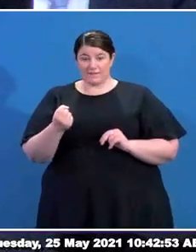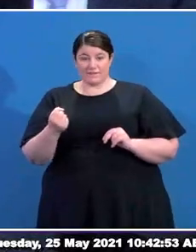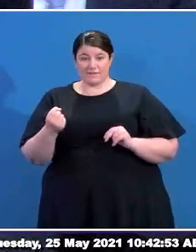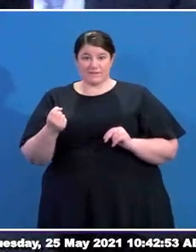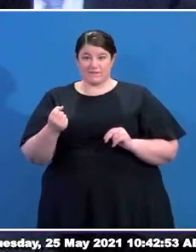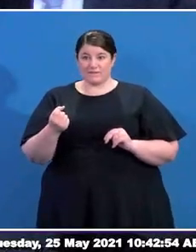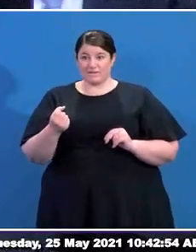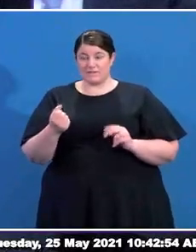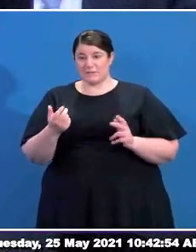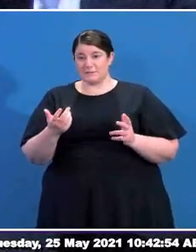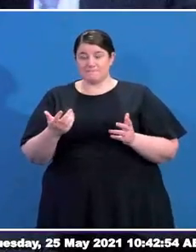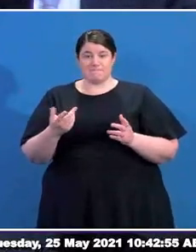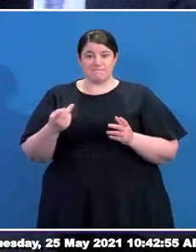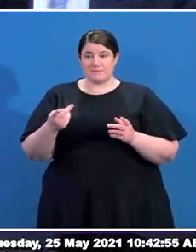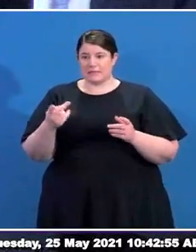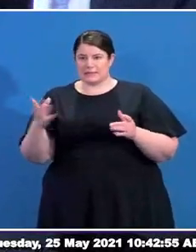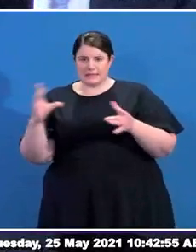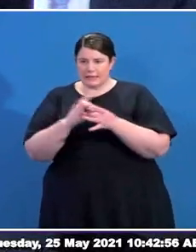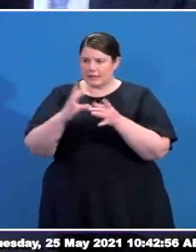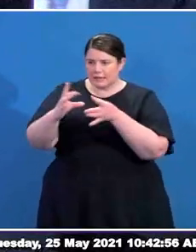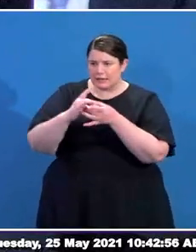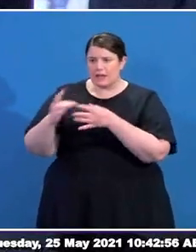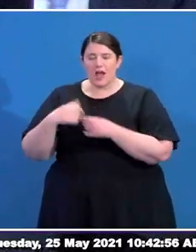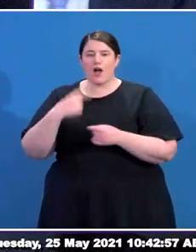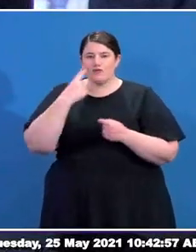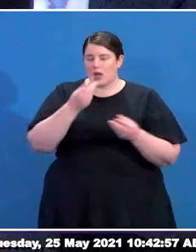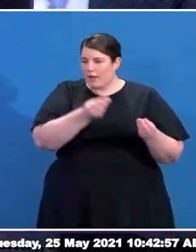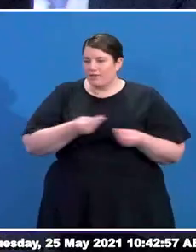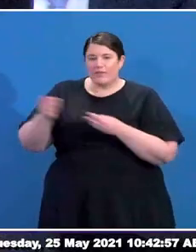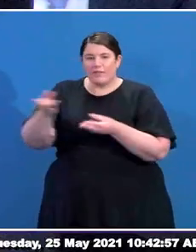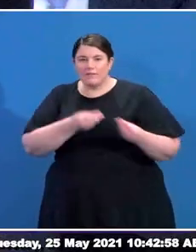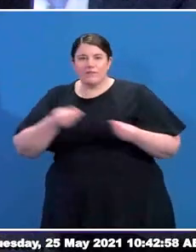information that I tried to pass that information on to Sunnyfield